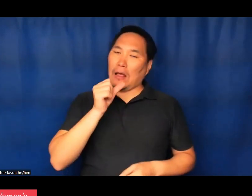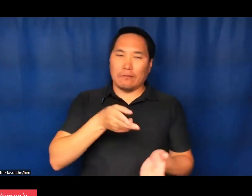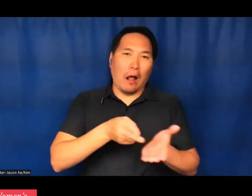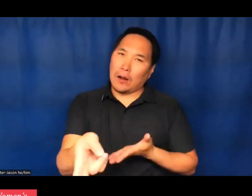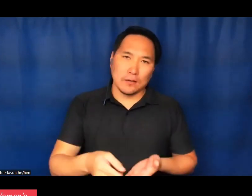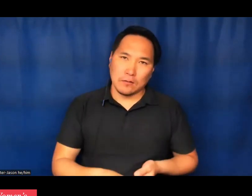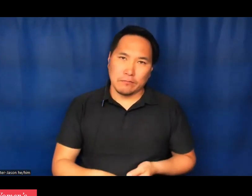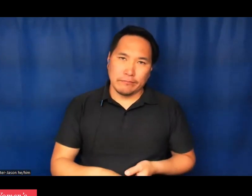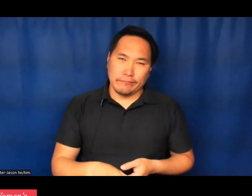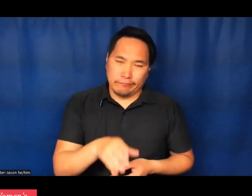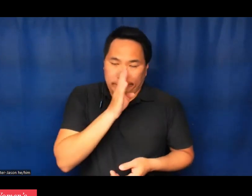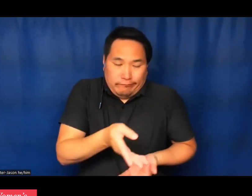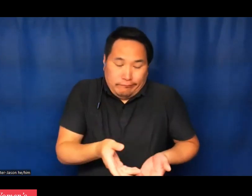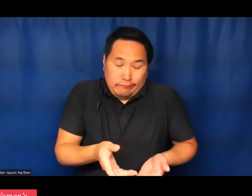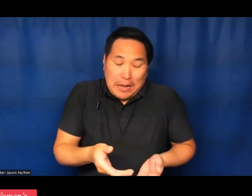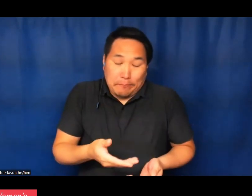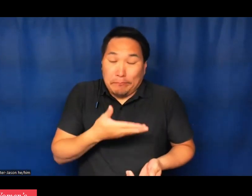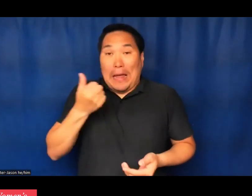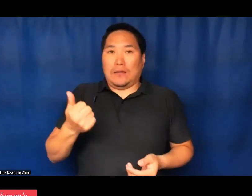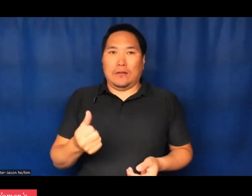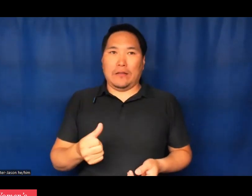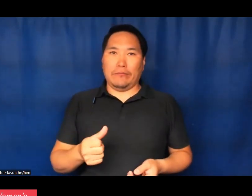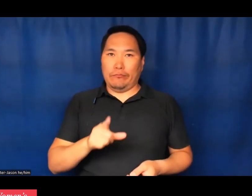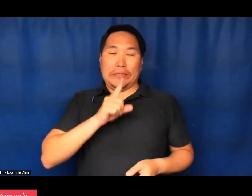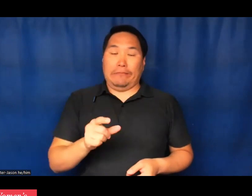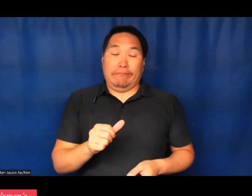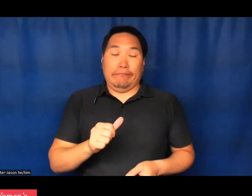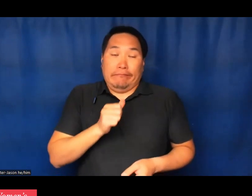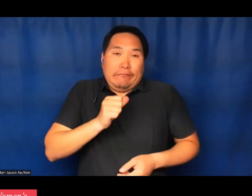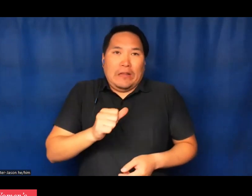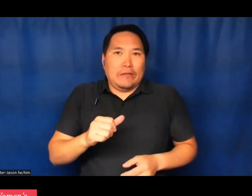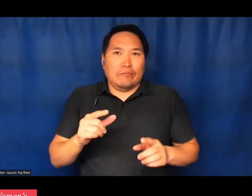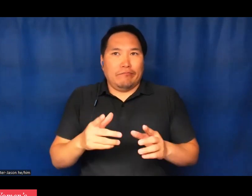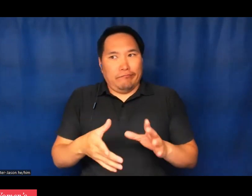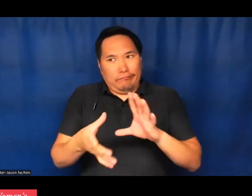You know, really, I think a falsehood in so many parts.